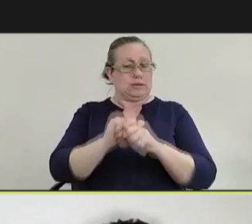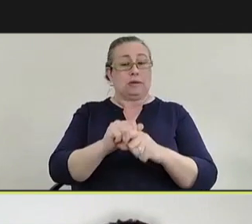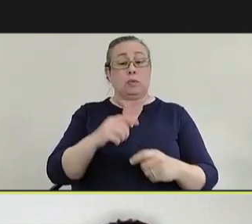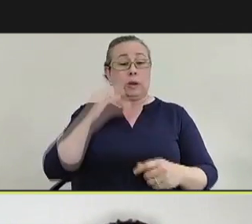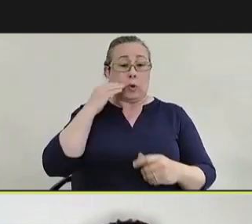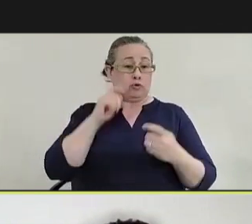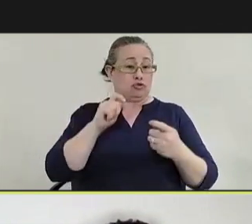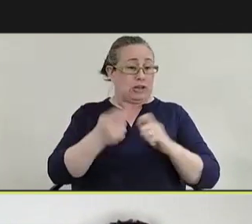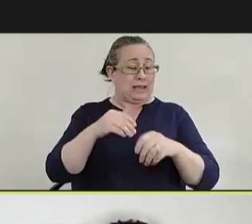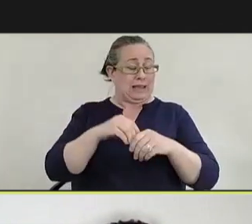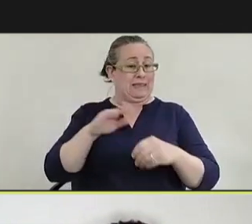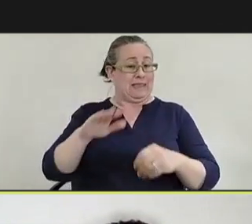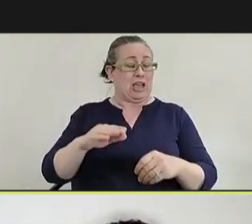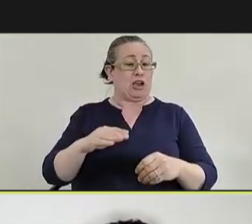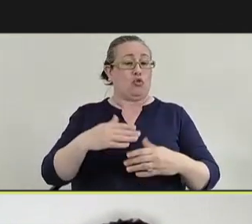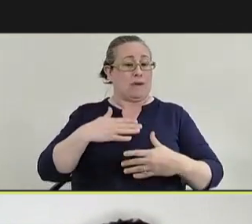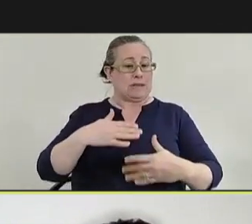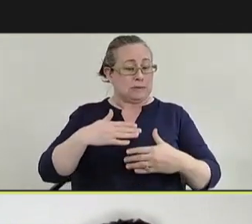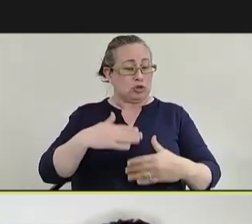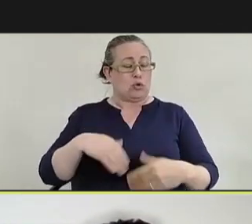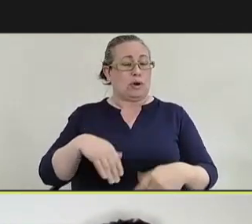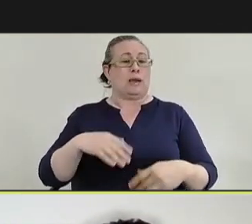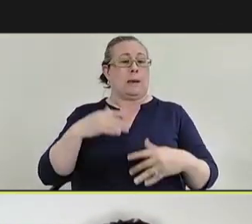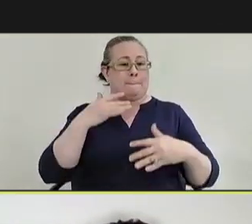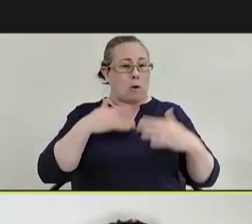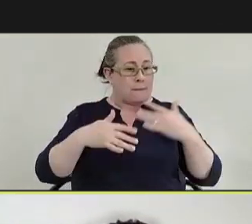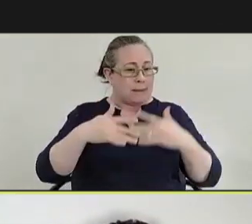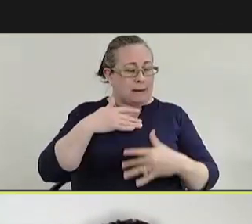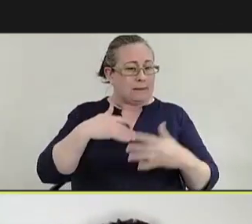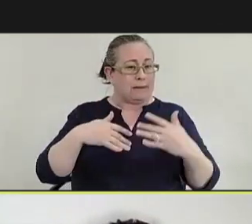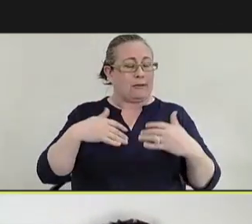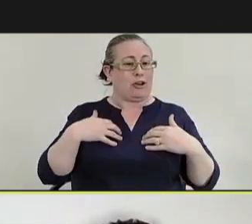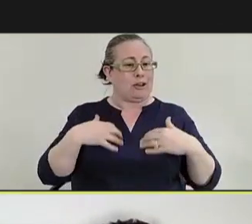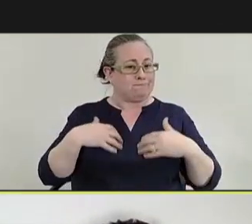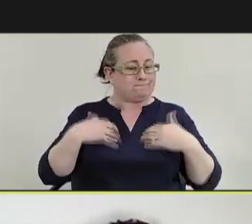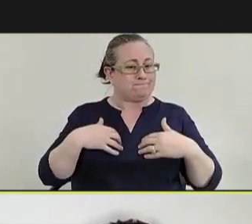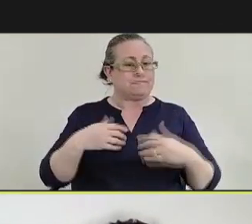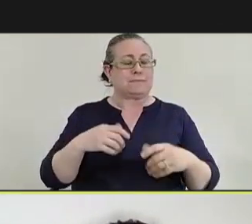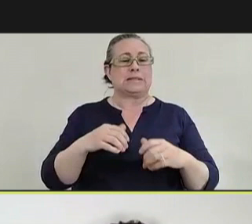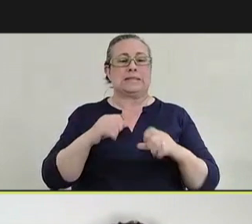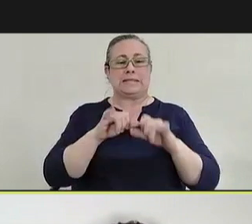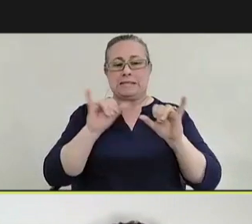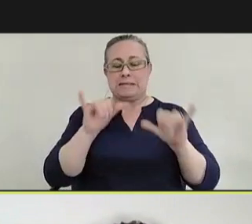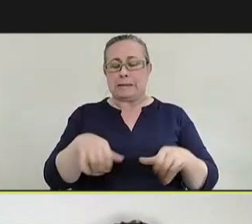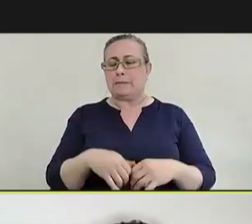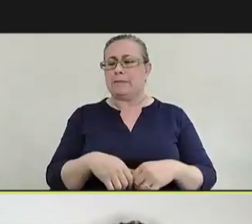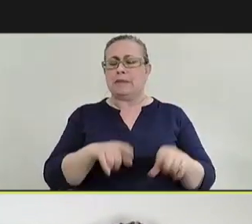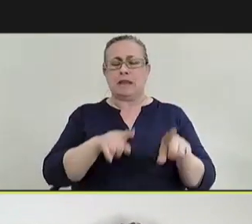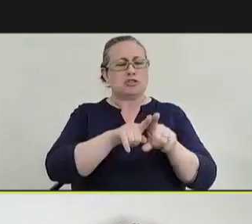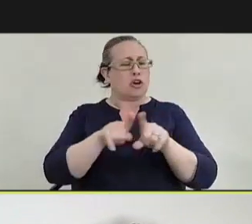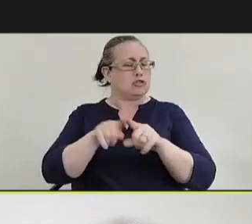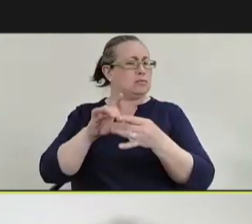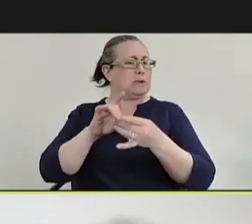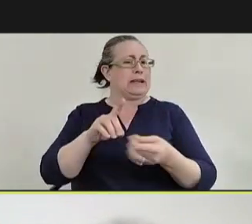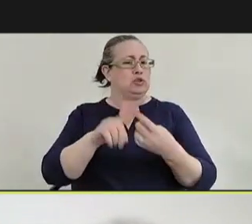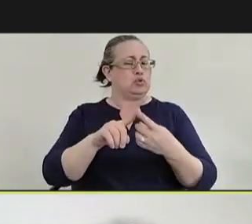or pulmonary system that probably are also due to some of that morbidity and mortality we see.